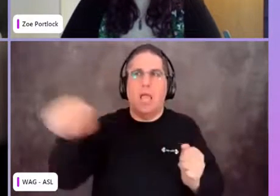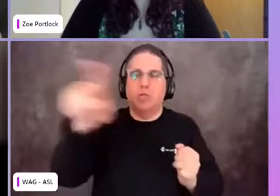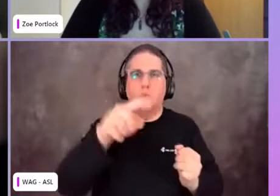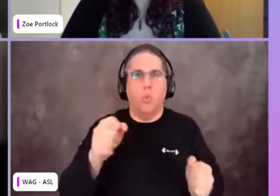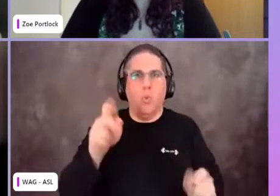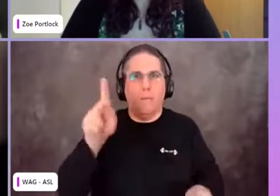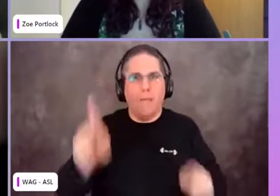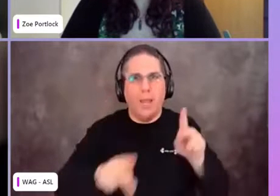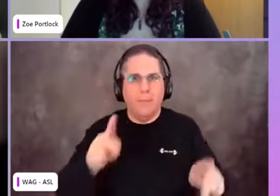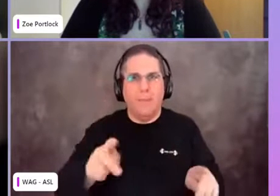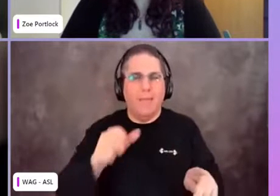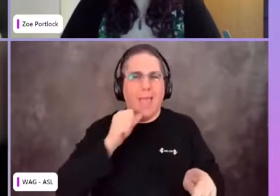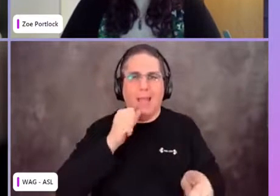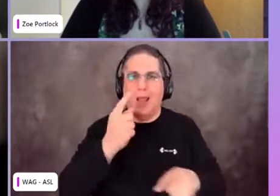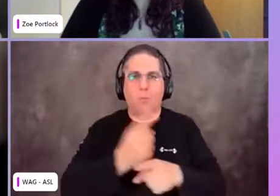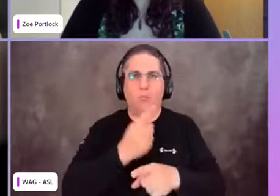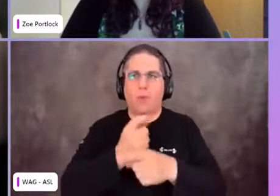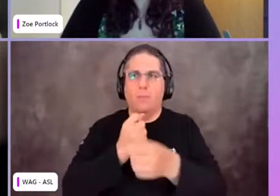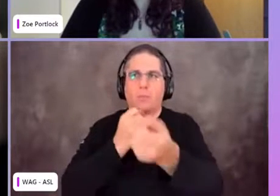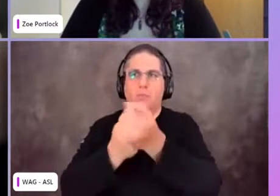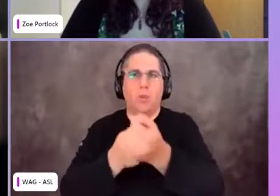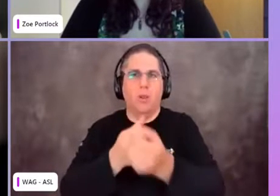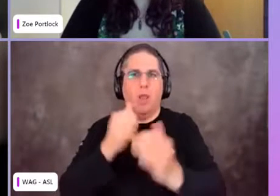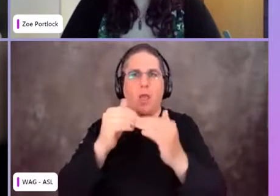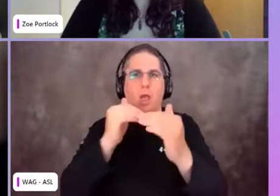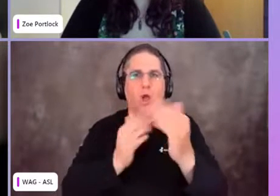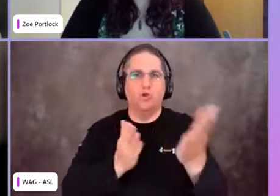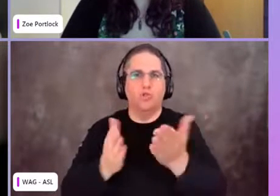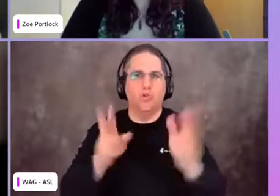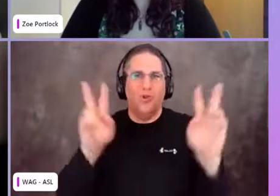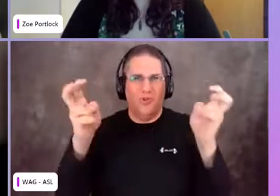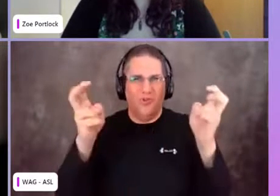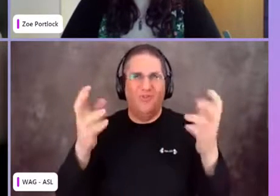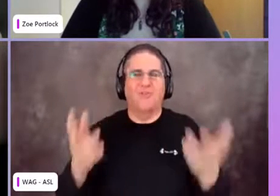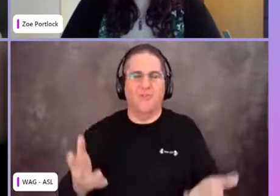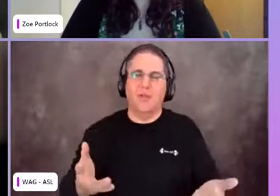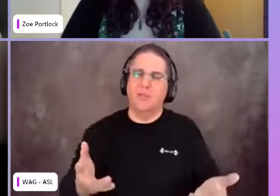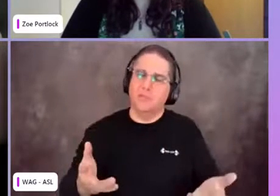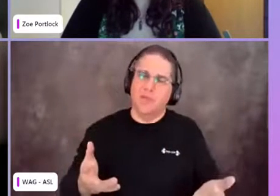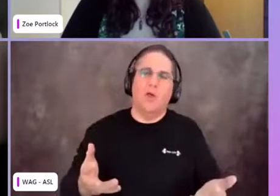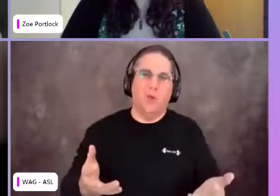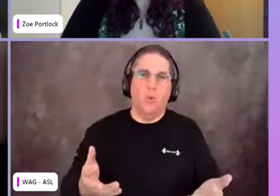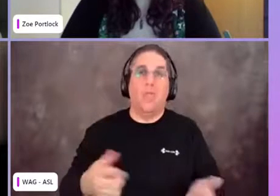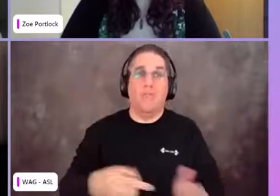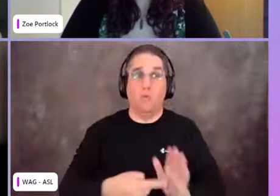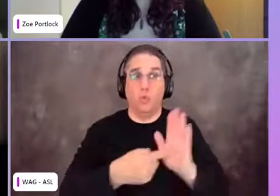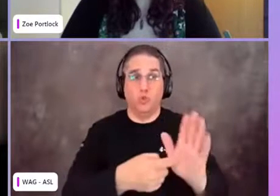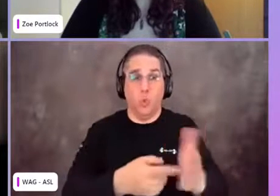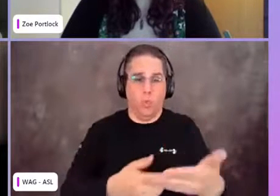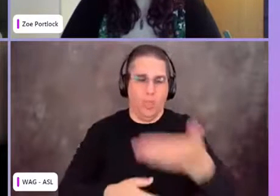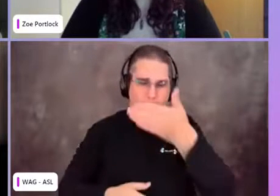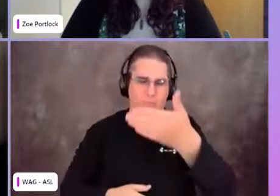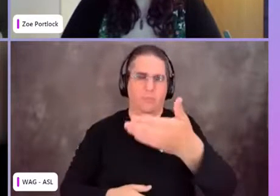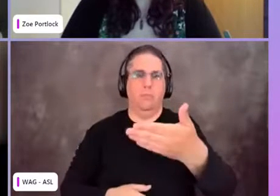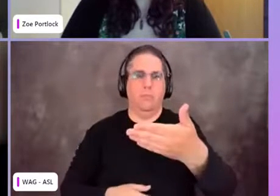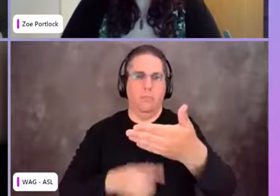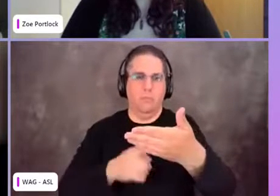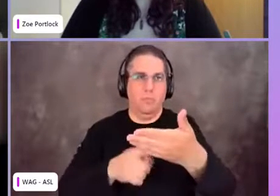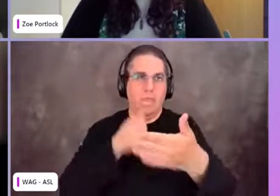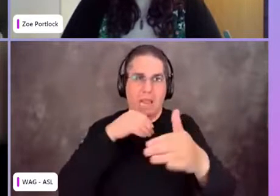they are actually not that accessible for this group of the population that is already underserved in a lot of ways because we are very ableist